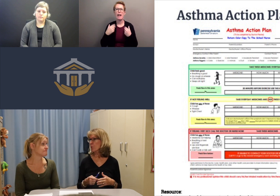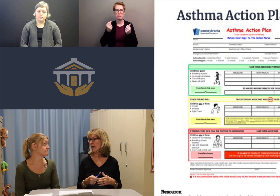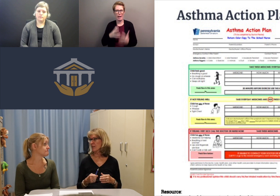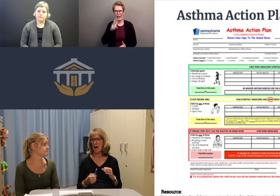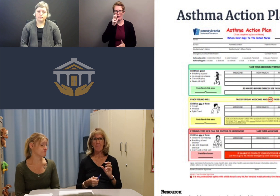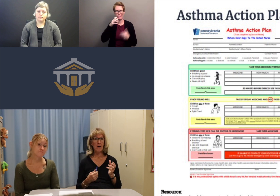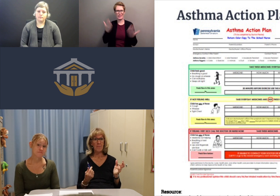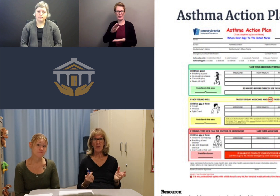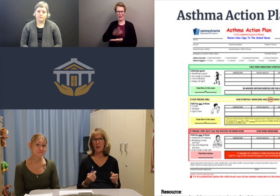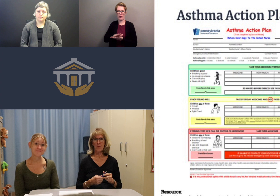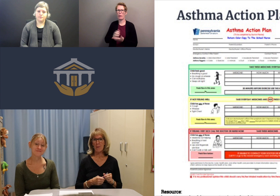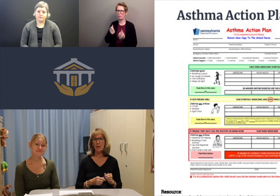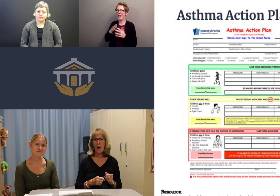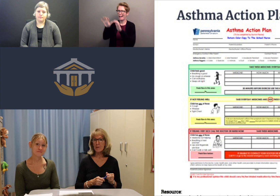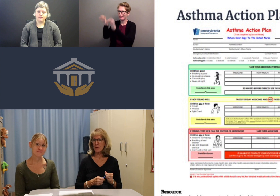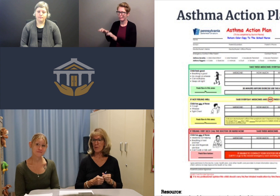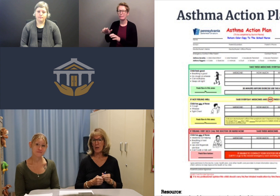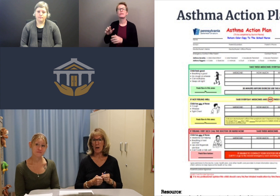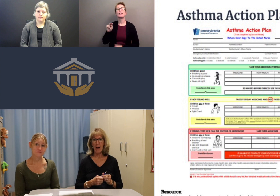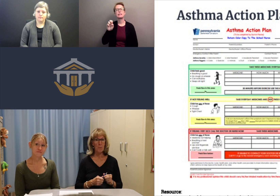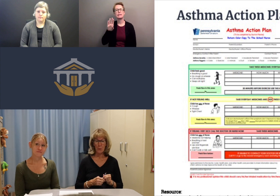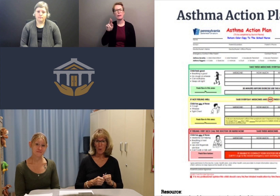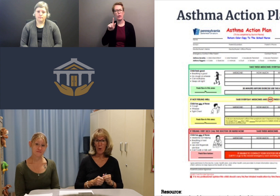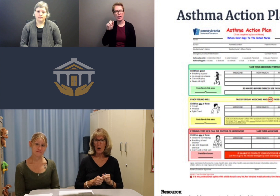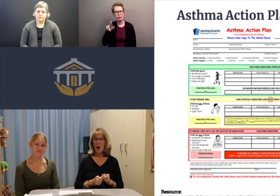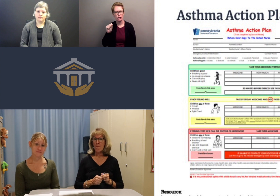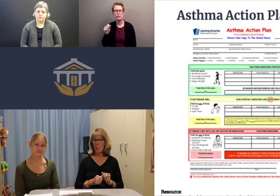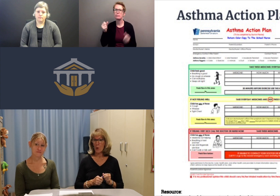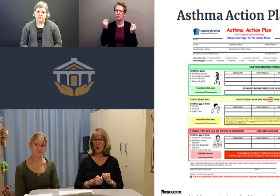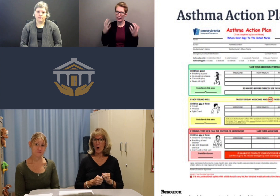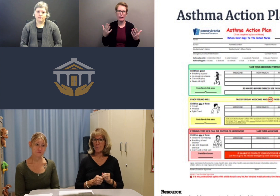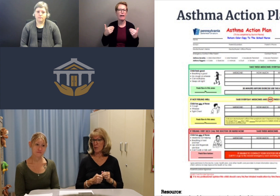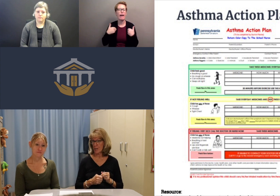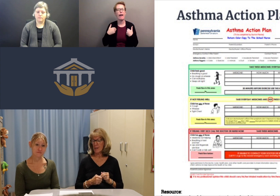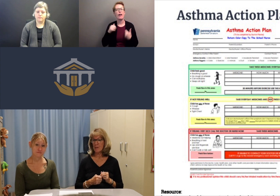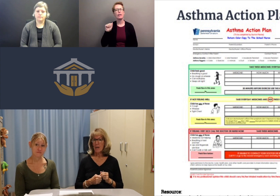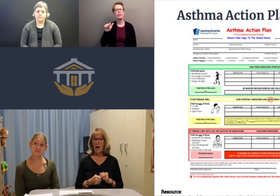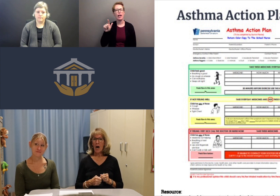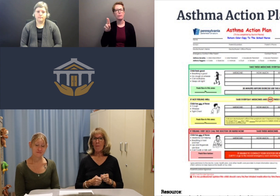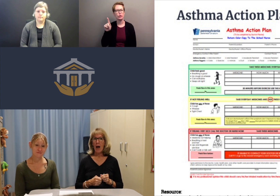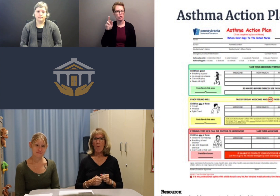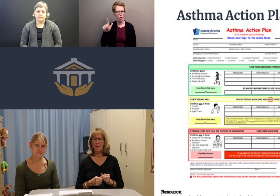have a lot of you know nebulizers albuterol for our machines. However